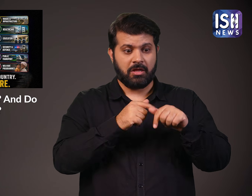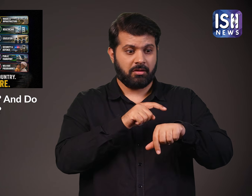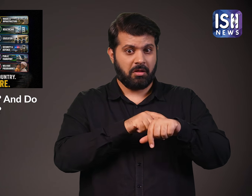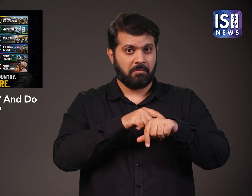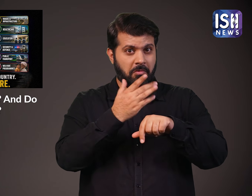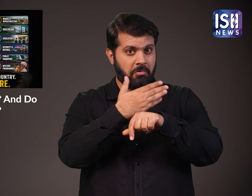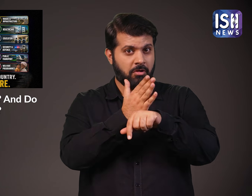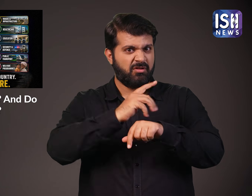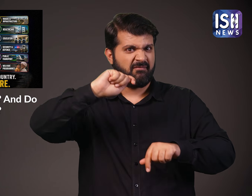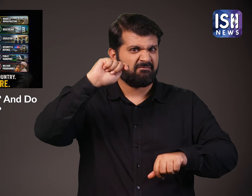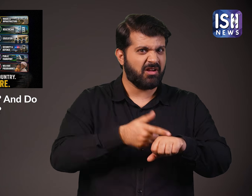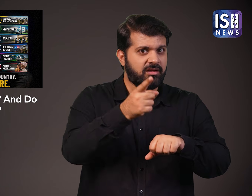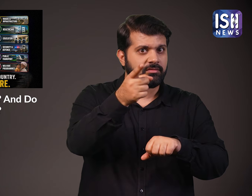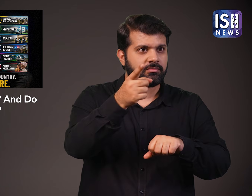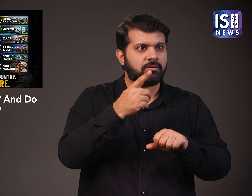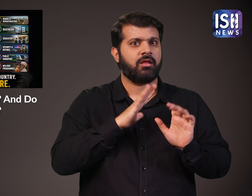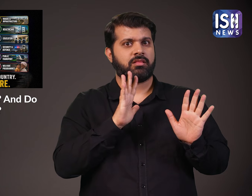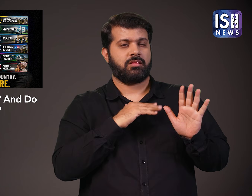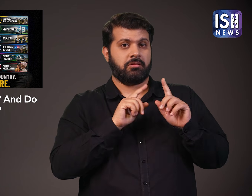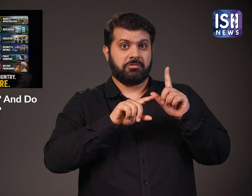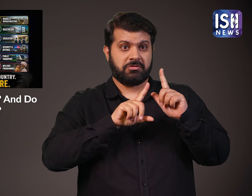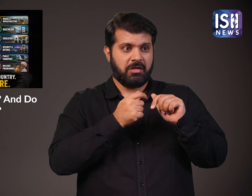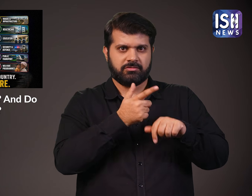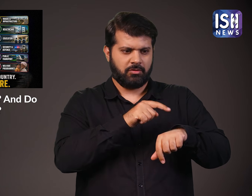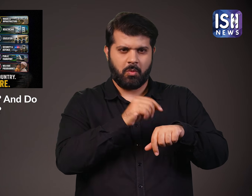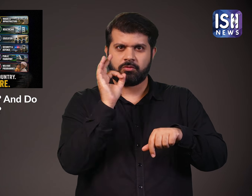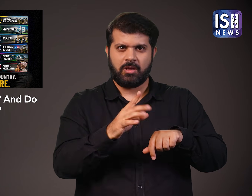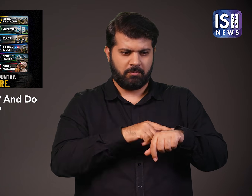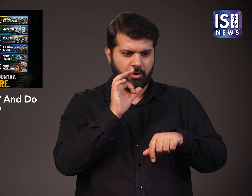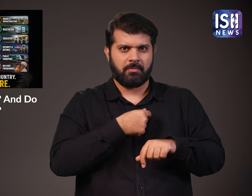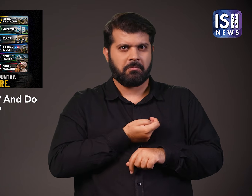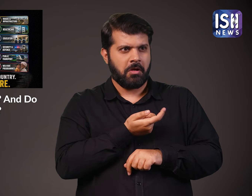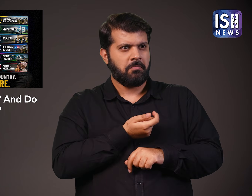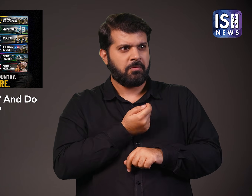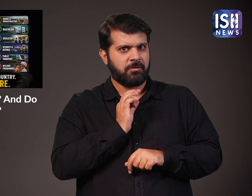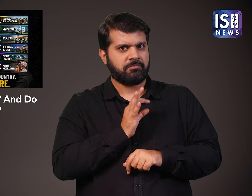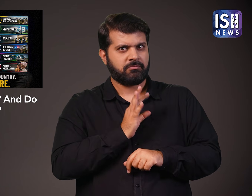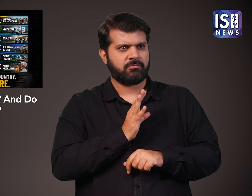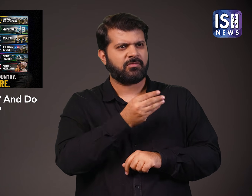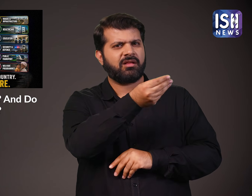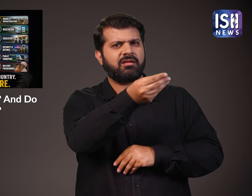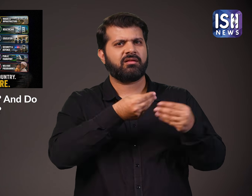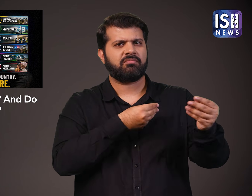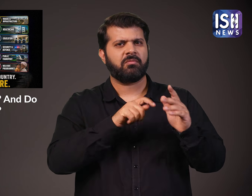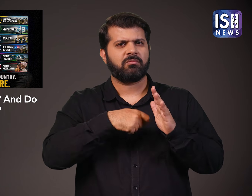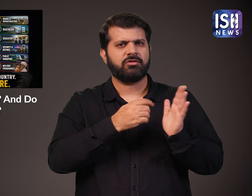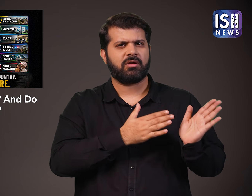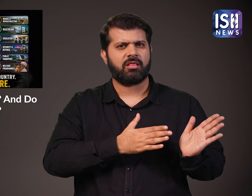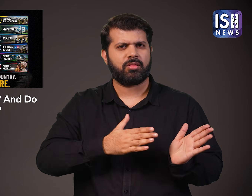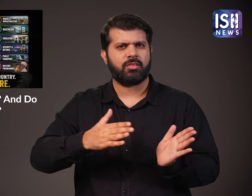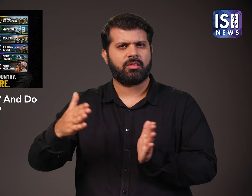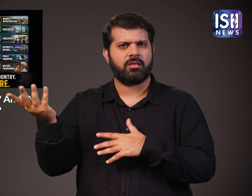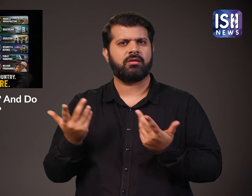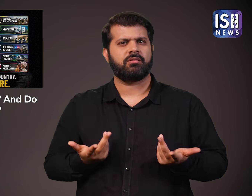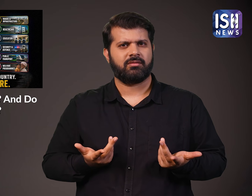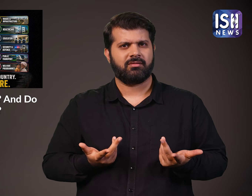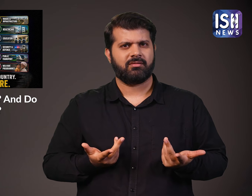While taxpayers face fines for delays in tax payment, public projects are often delayed as well.